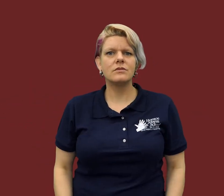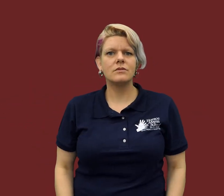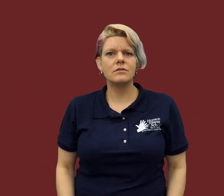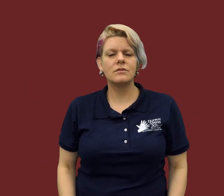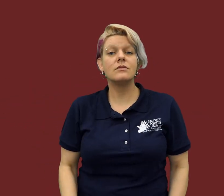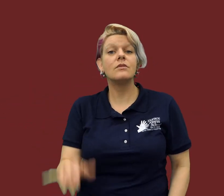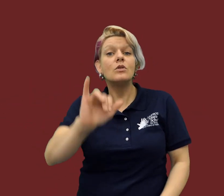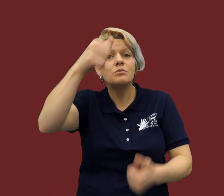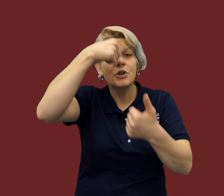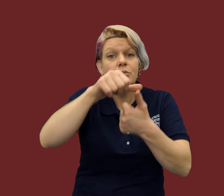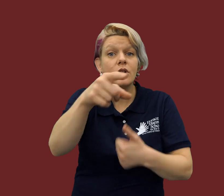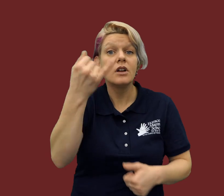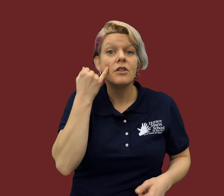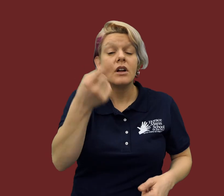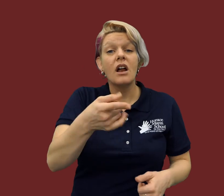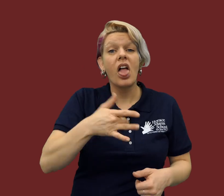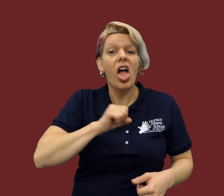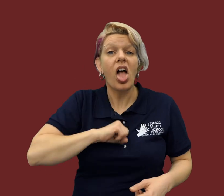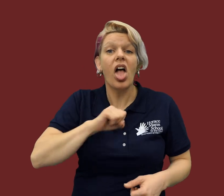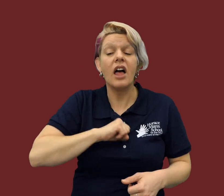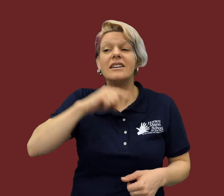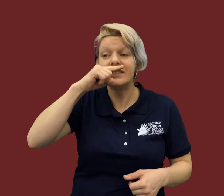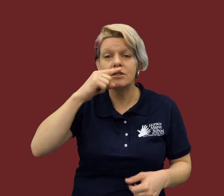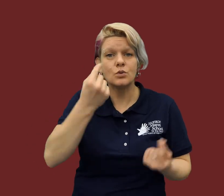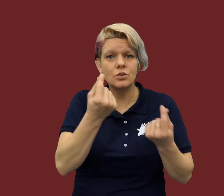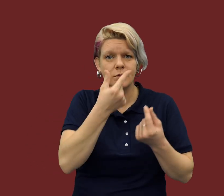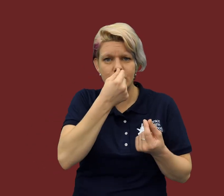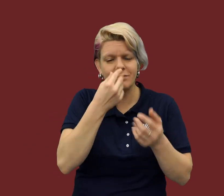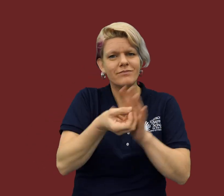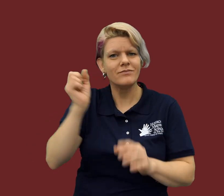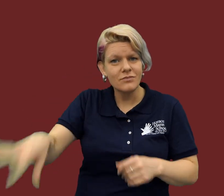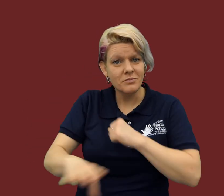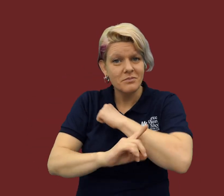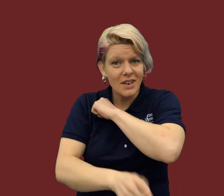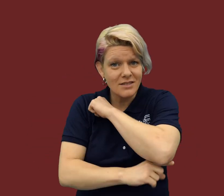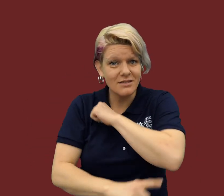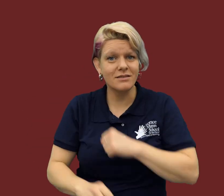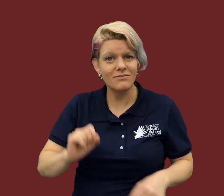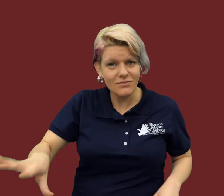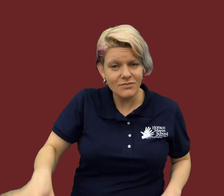happen to use tissues when coughing or cleaning nose, dispose them in the trash. Clean up